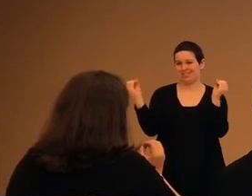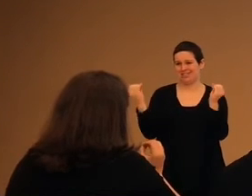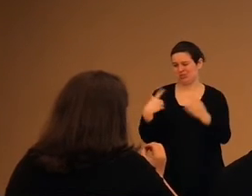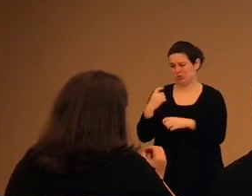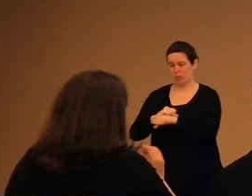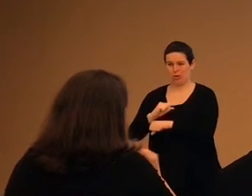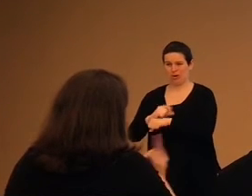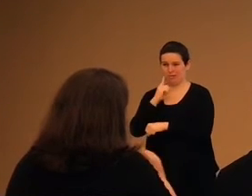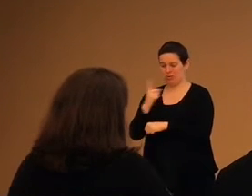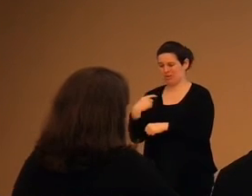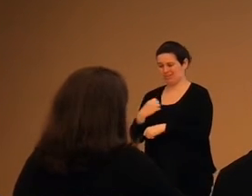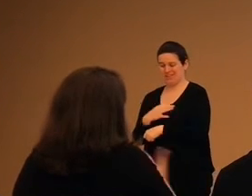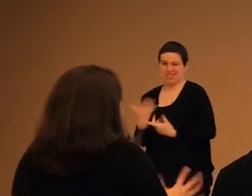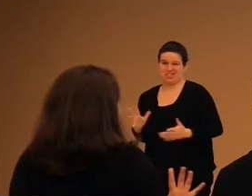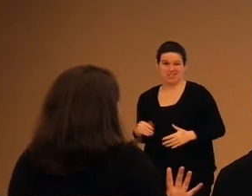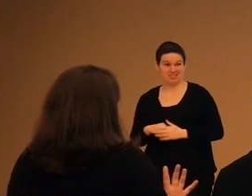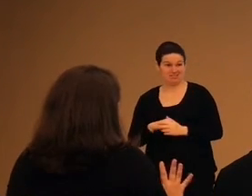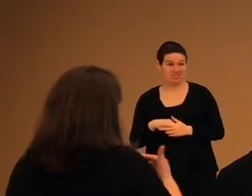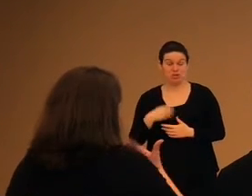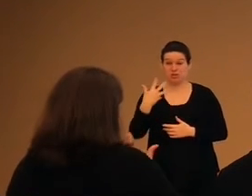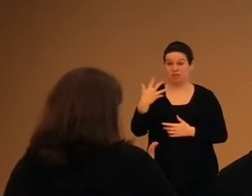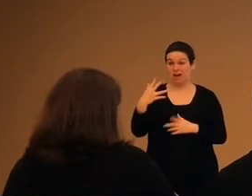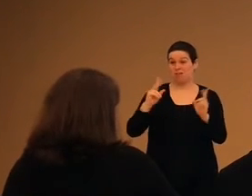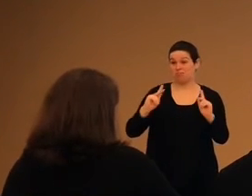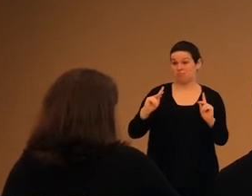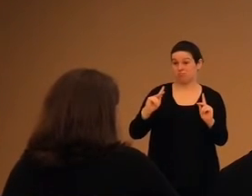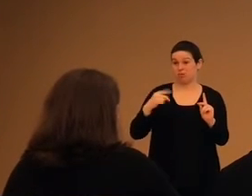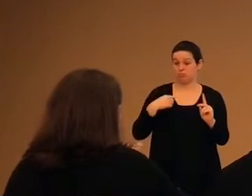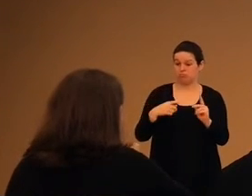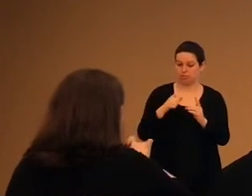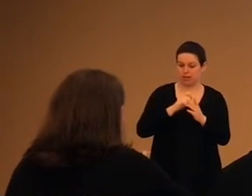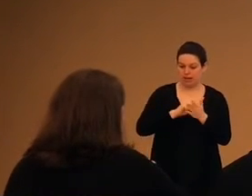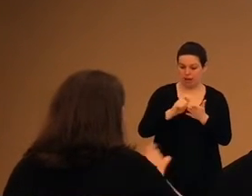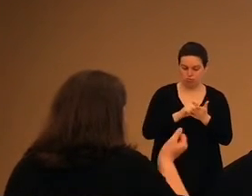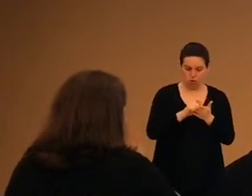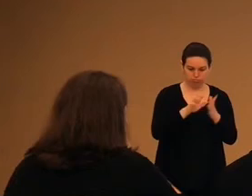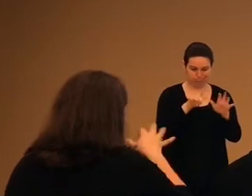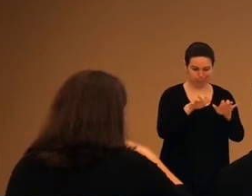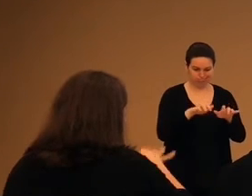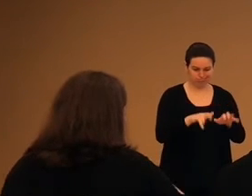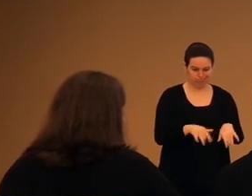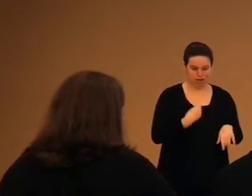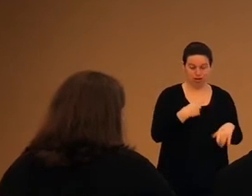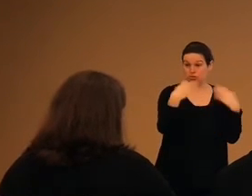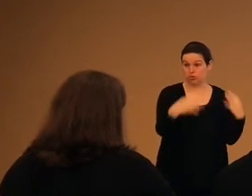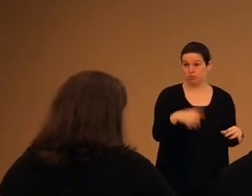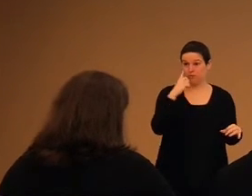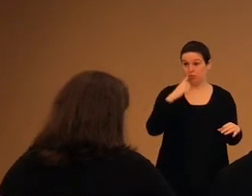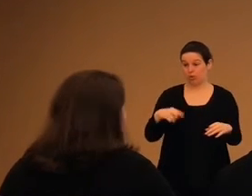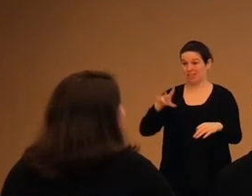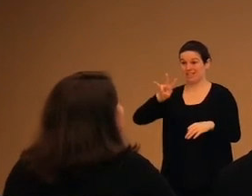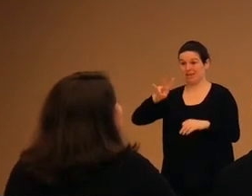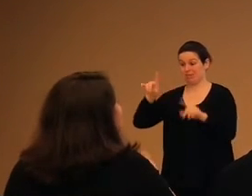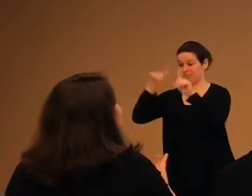So there is five of us that wrote the audio description for the seven panoramas then we